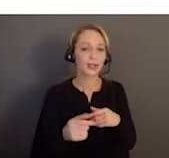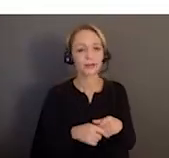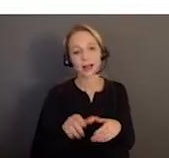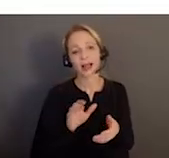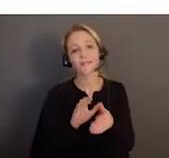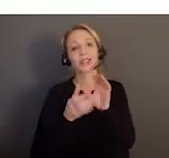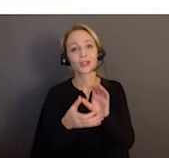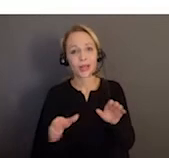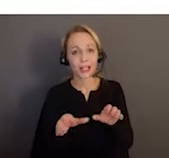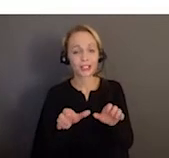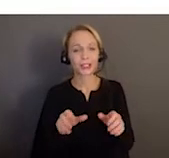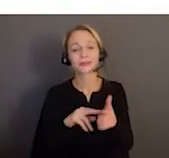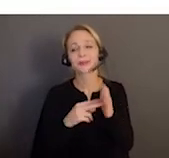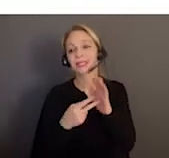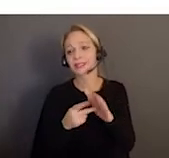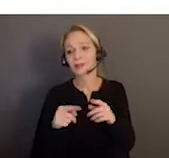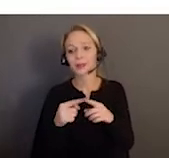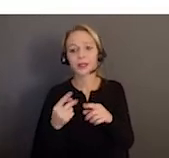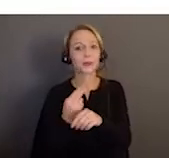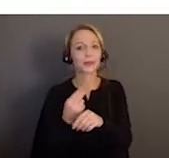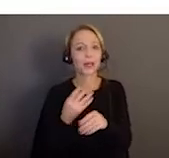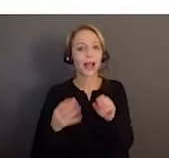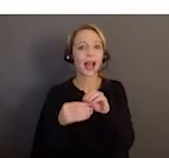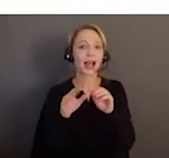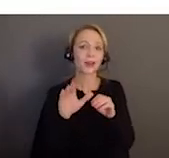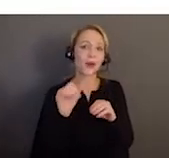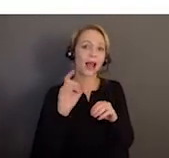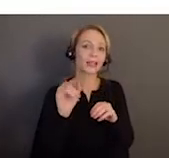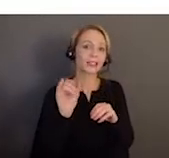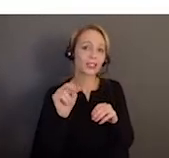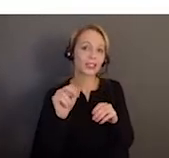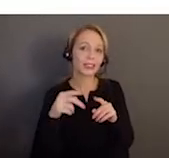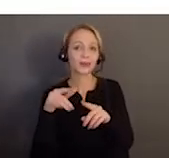WHEN THE USER IS ADDING YOUR ACTION TO THE WORK FLOW,